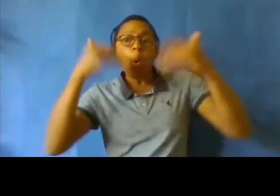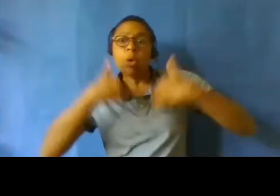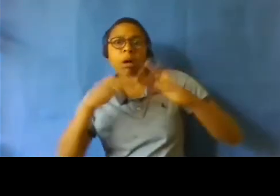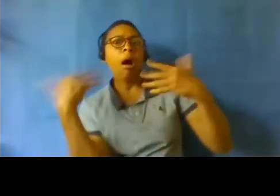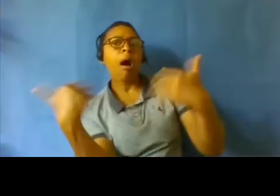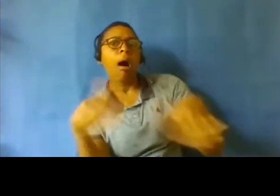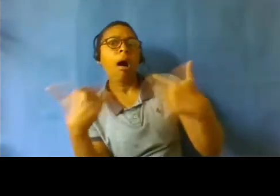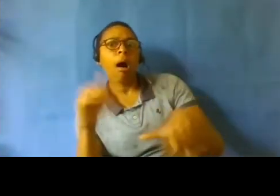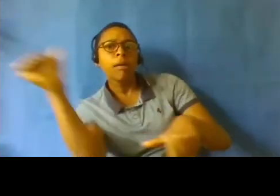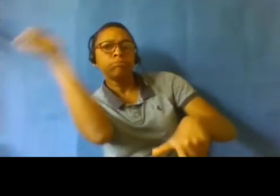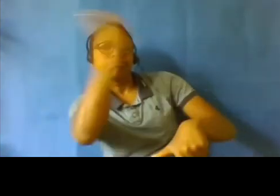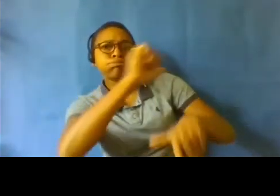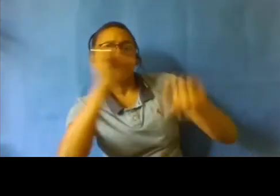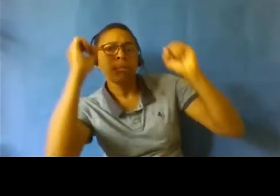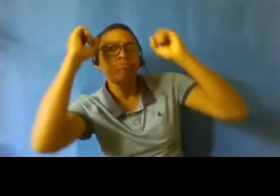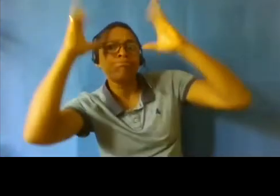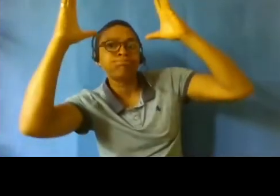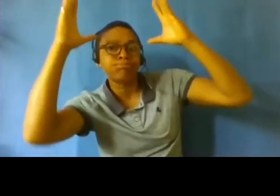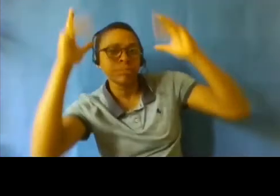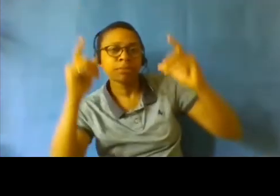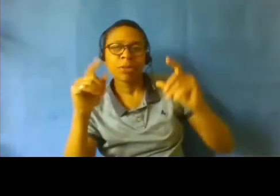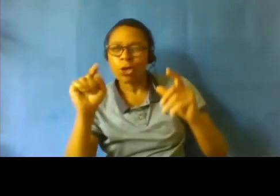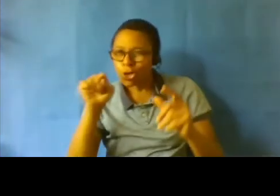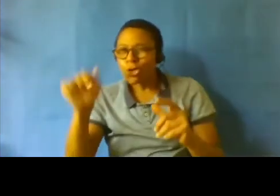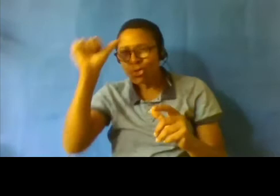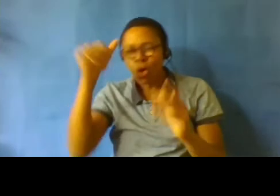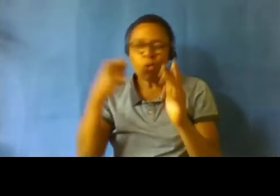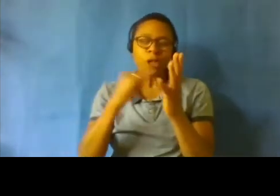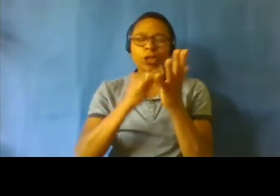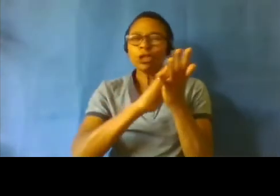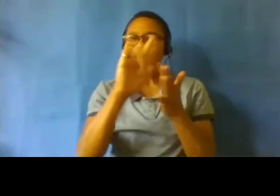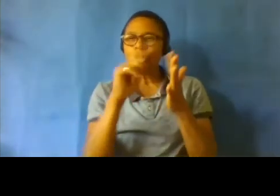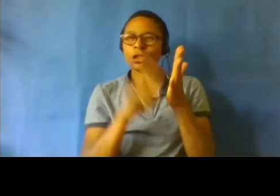I'm sure the Big Bang Theory Sheldon Cooper springs to mind for some of you